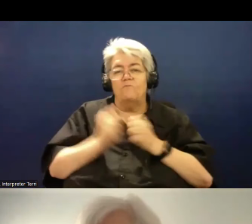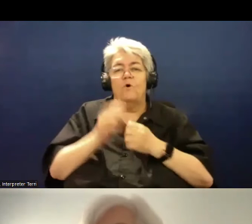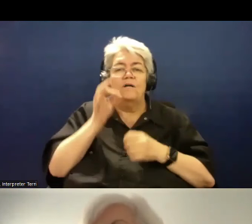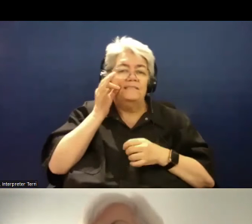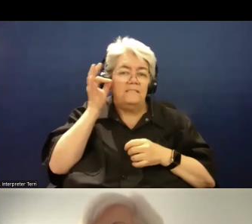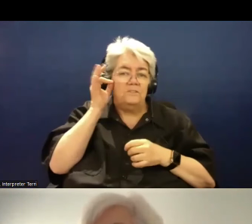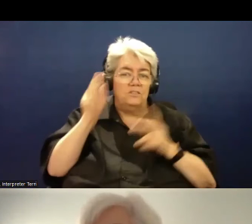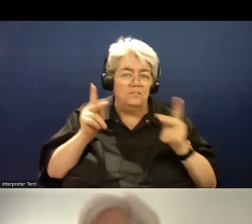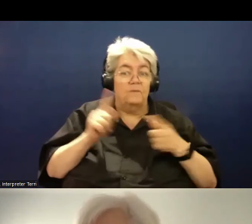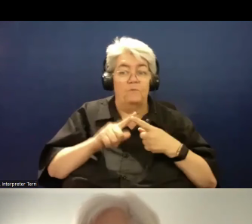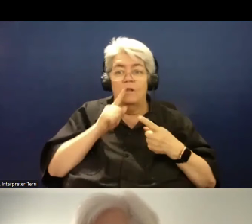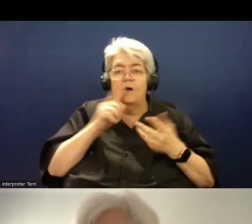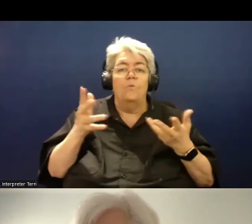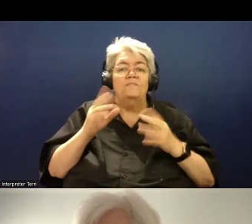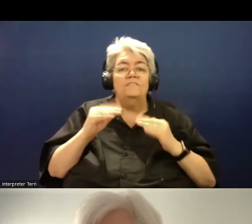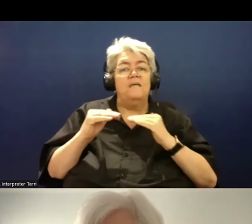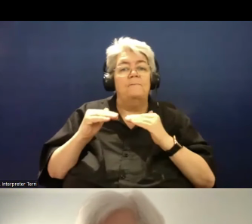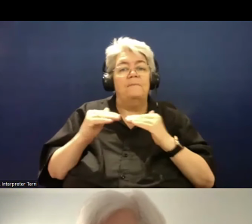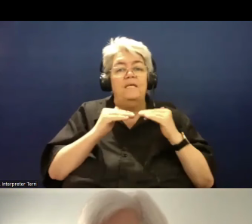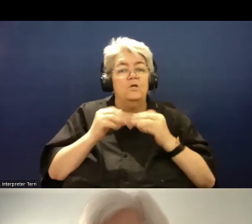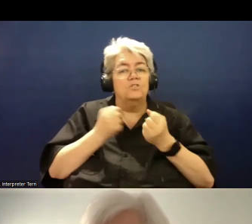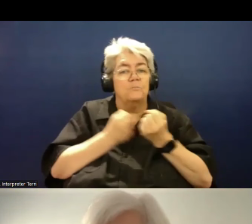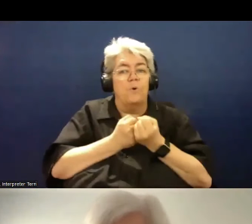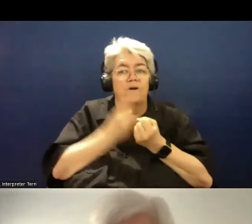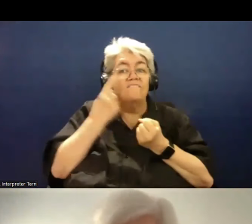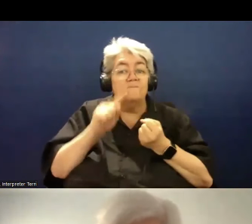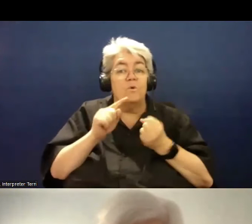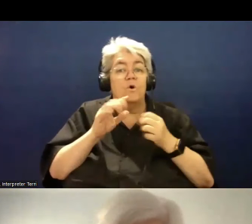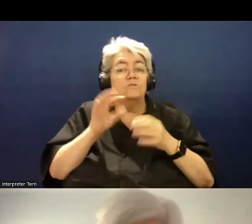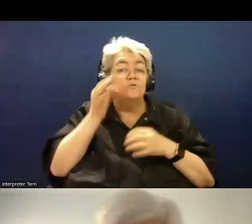PEER SUPPORT LOOK LIKE IN TRIBAL COMMUNITIES AND IT WAS PRETTY